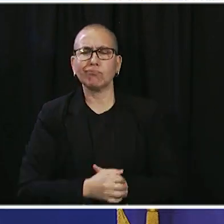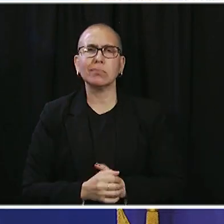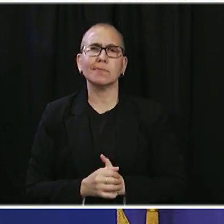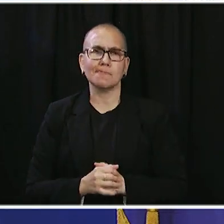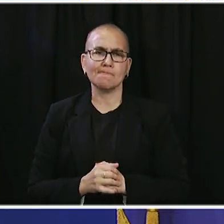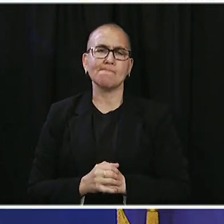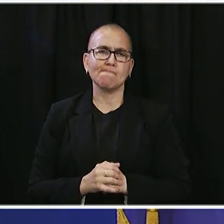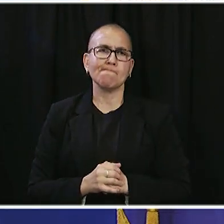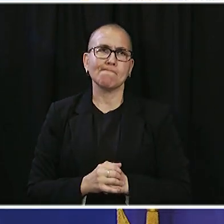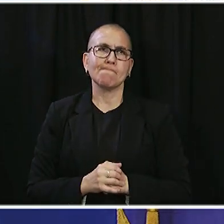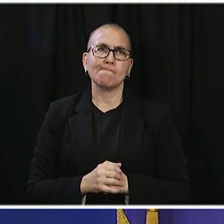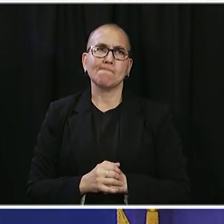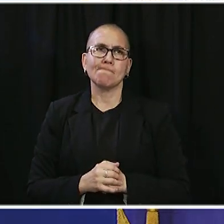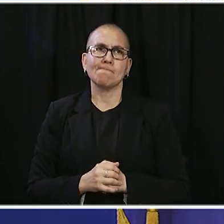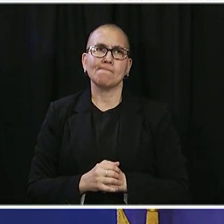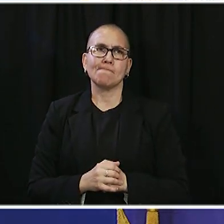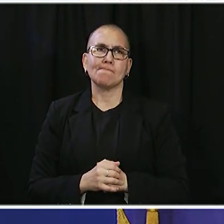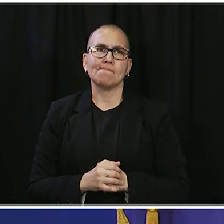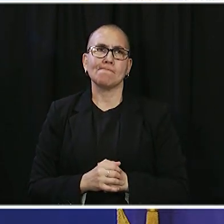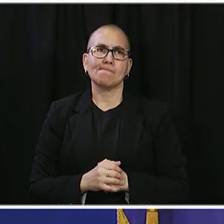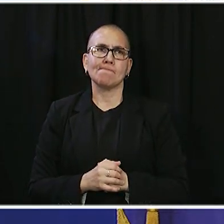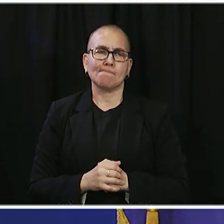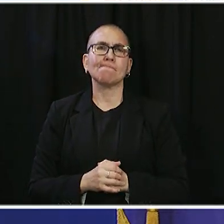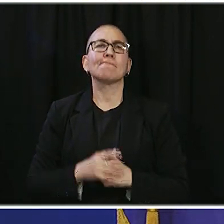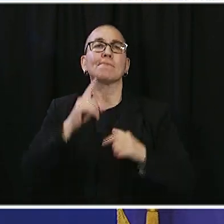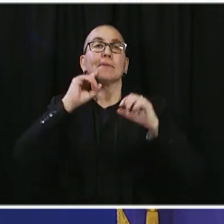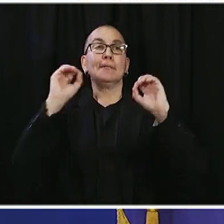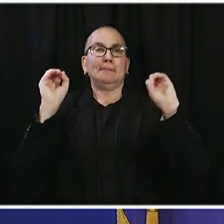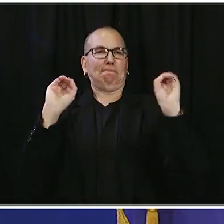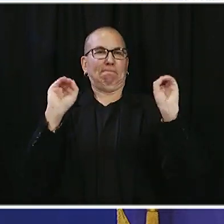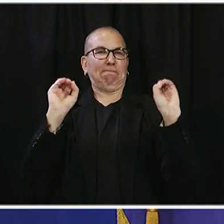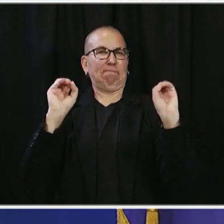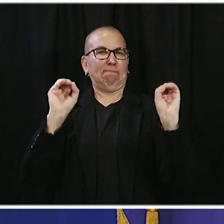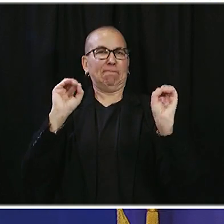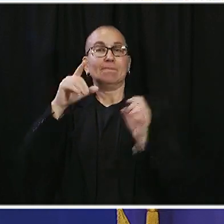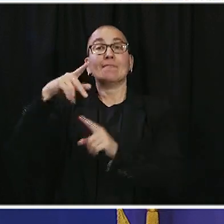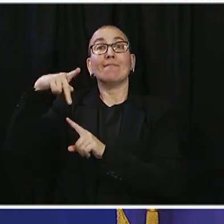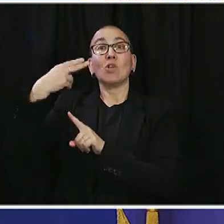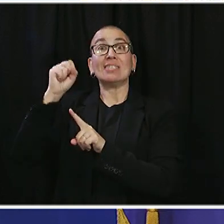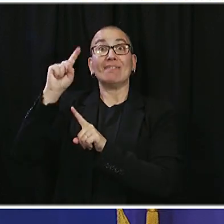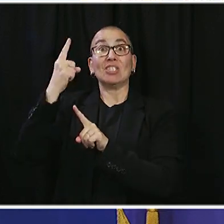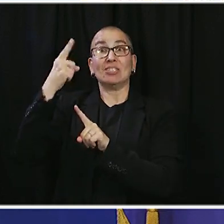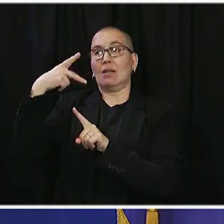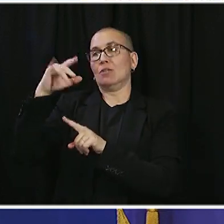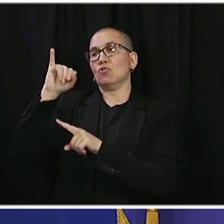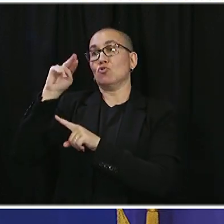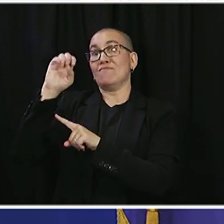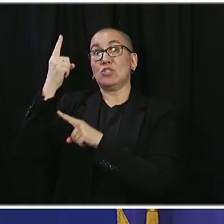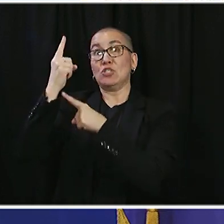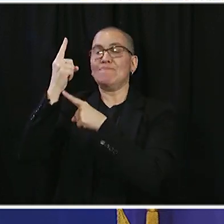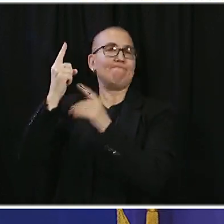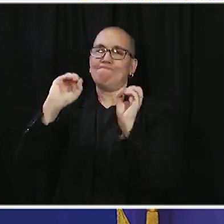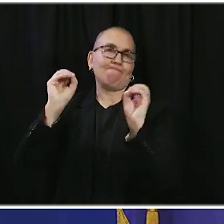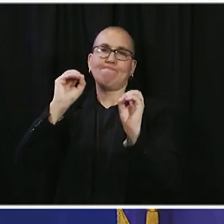≫ THANKS, GOVERNOR. THANKS, DAVE. I'M JUST PULLING UP MY NOTES ON THIS. SO THERE'S NOTHING IN THIS JUNE 1 PHASE THAT CHANGES FROM THE